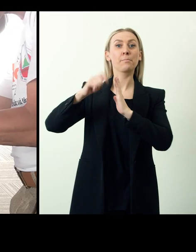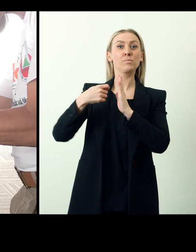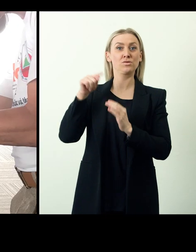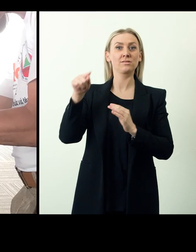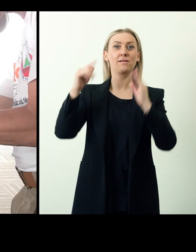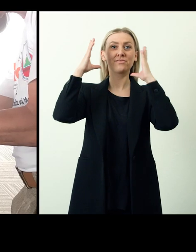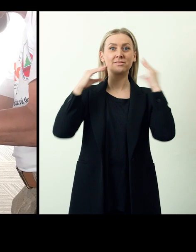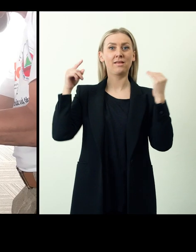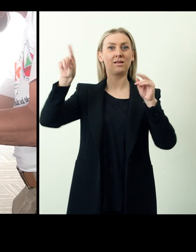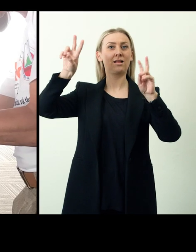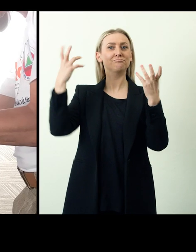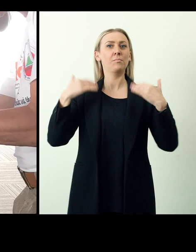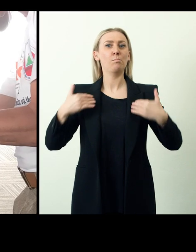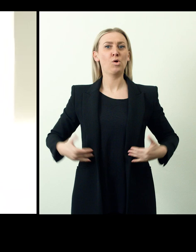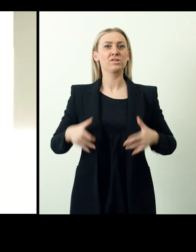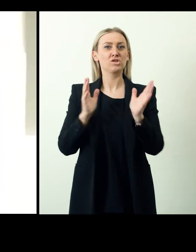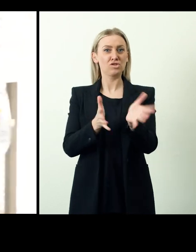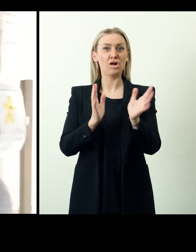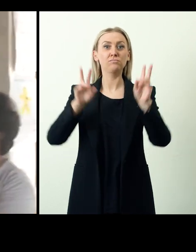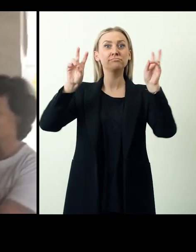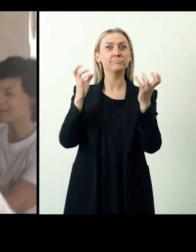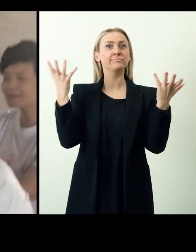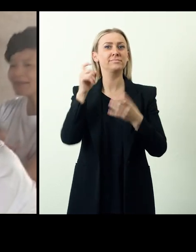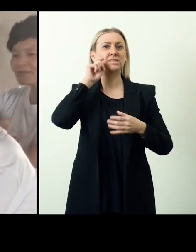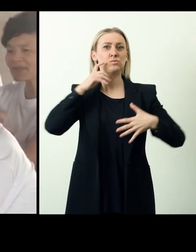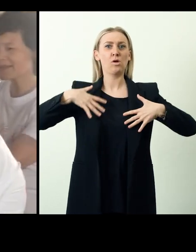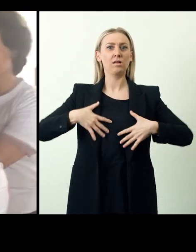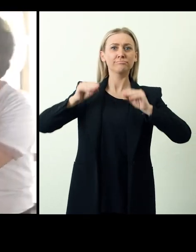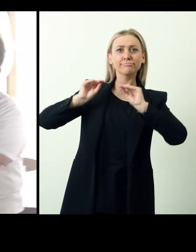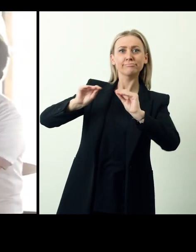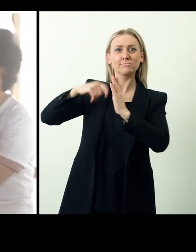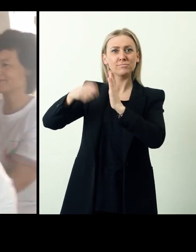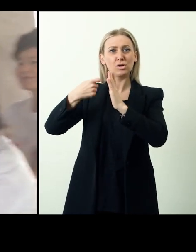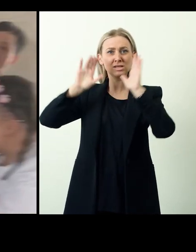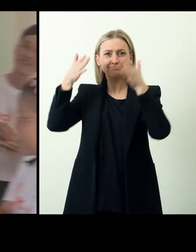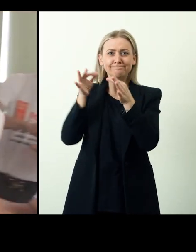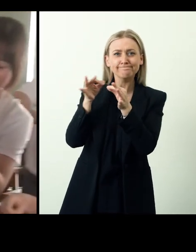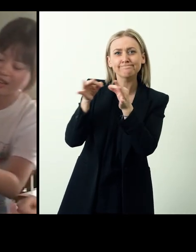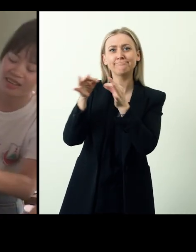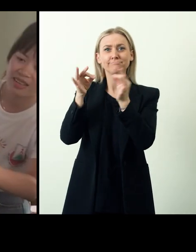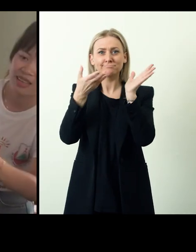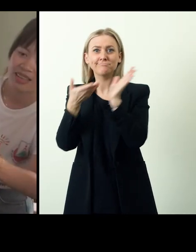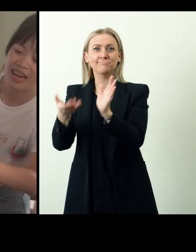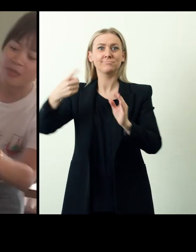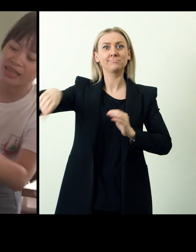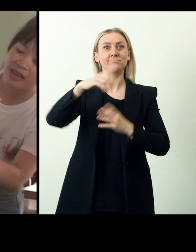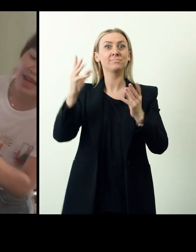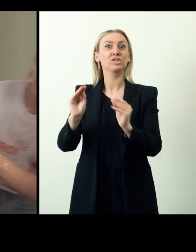Initiated by the Netherlands’ Lillian Fonds and Rutgers Body Talk, a sexuality education project, brings together young people with